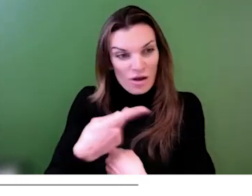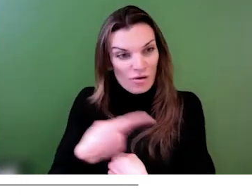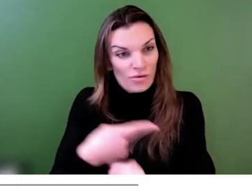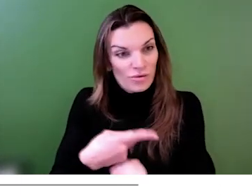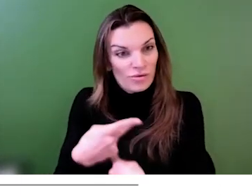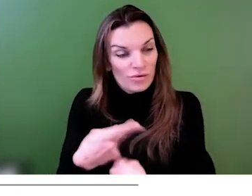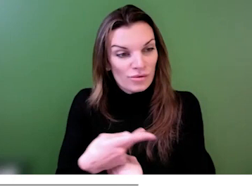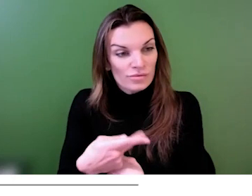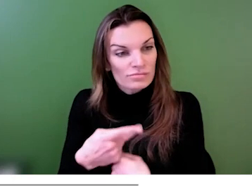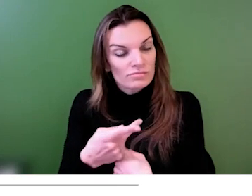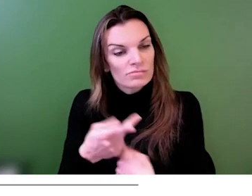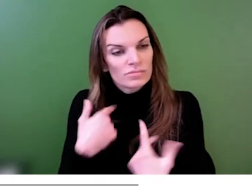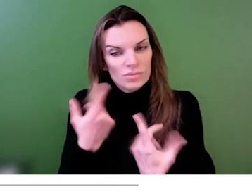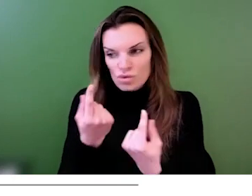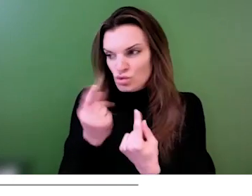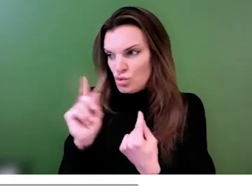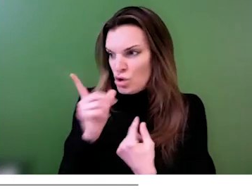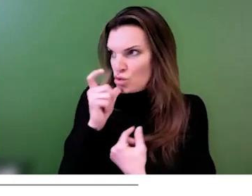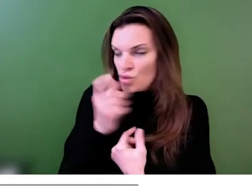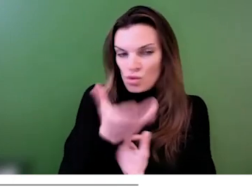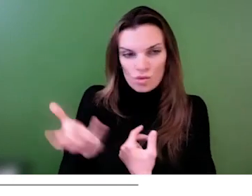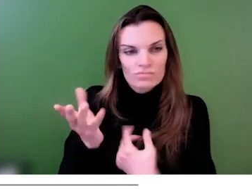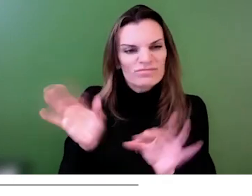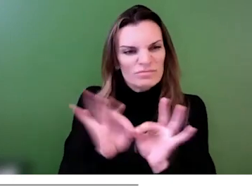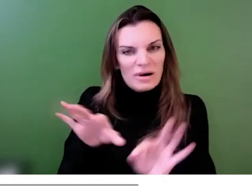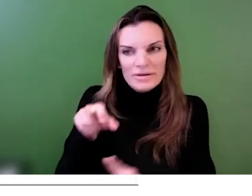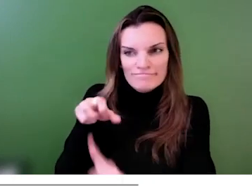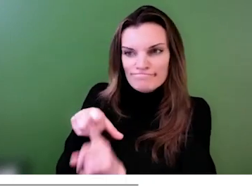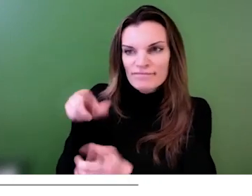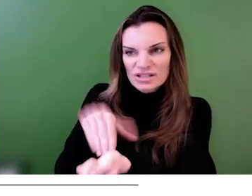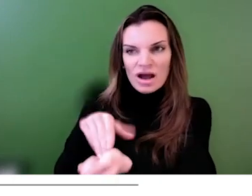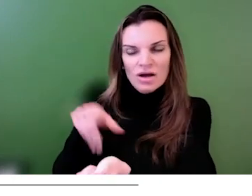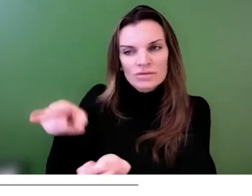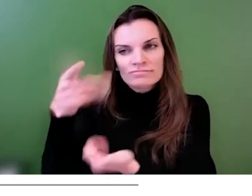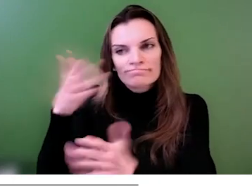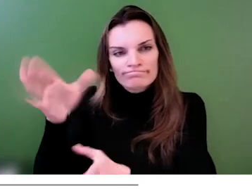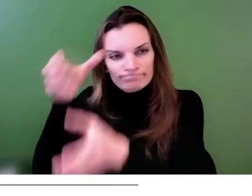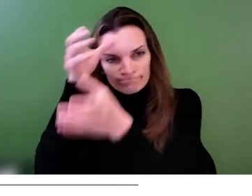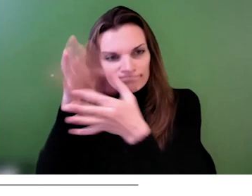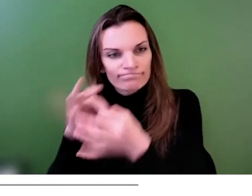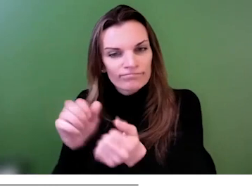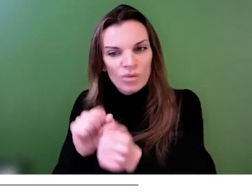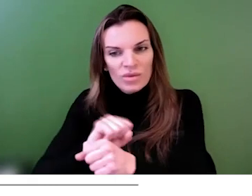is ideally knowledgeable about long COVID. But at least interested in long COVID. And